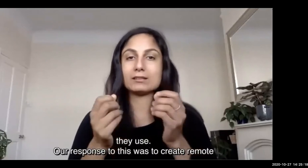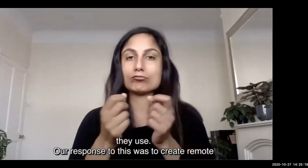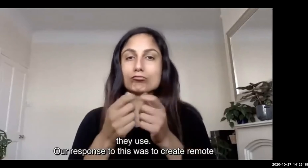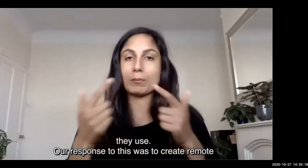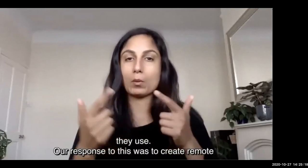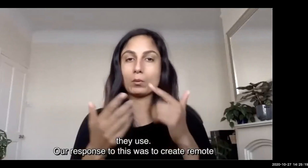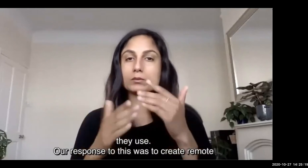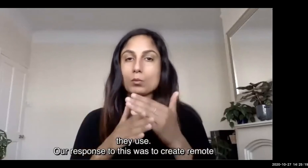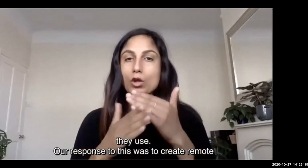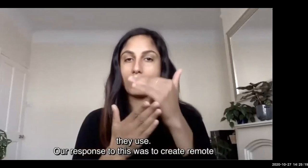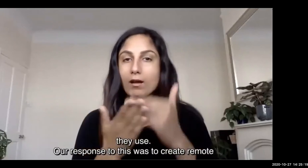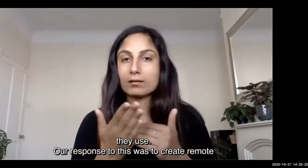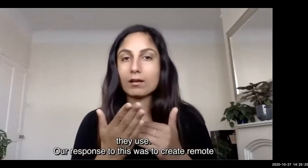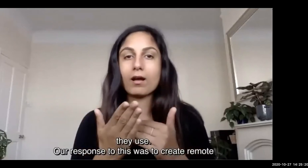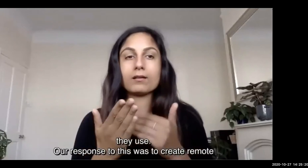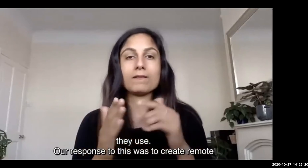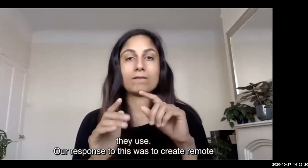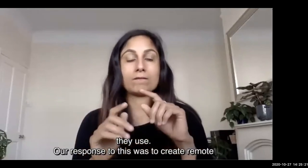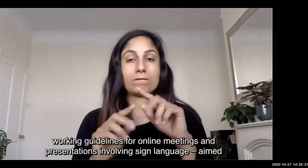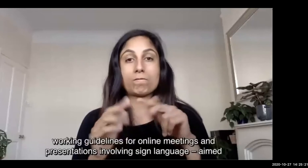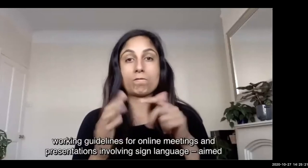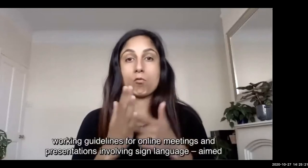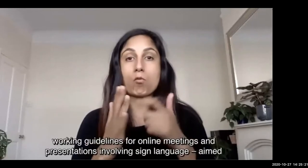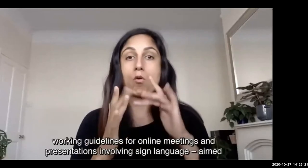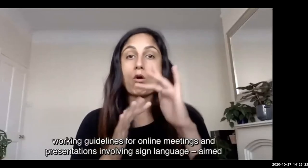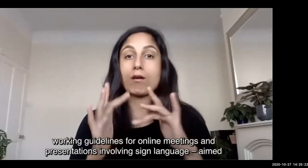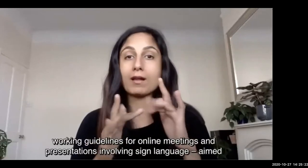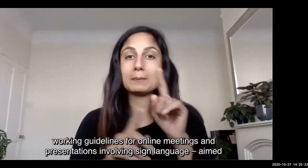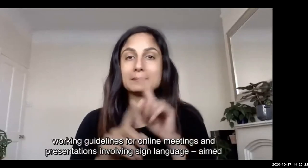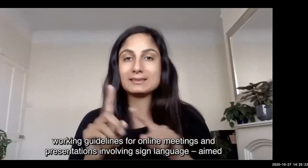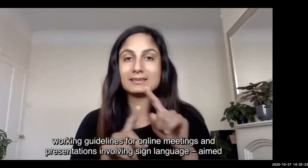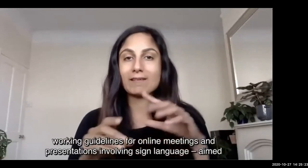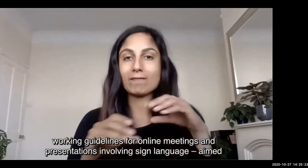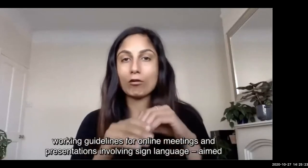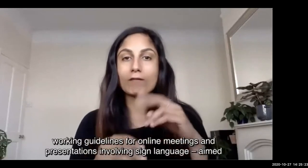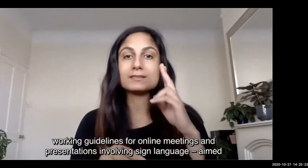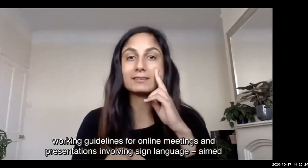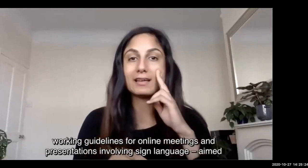our response to this was to create remote working guidelines for online meetings